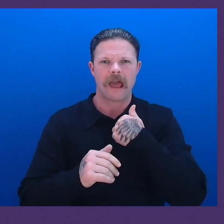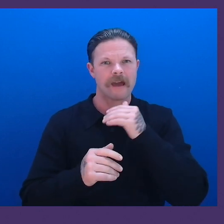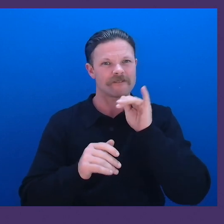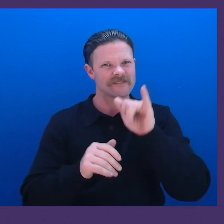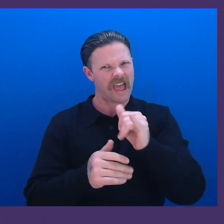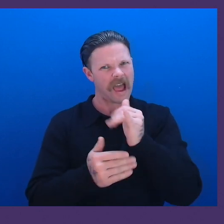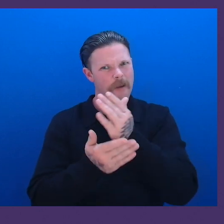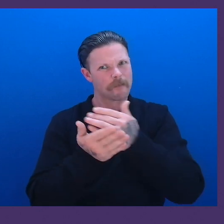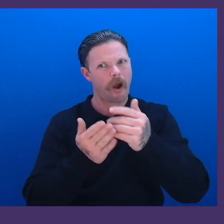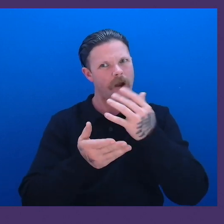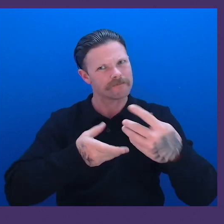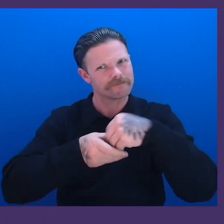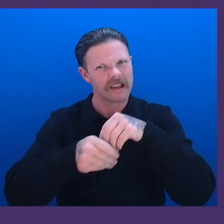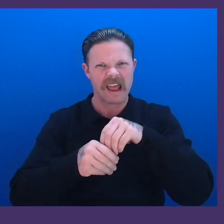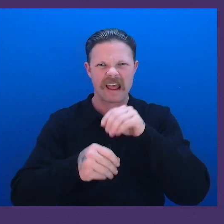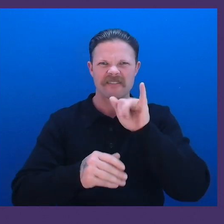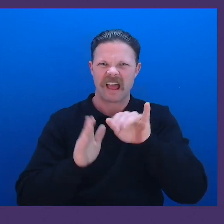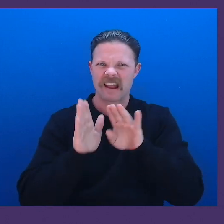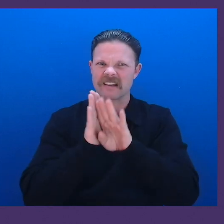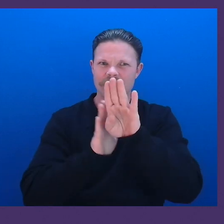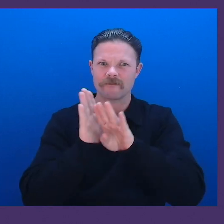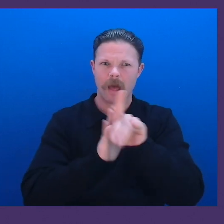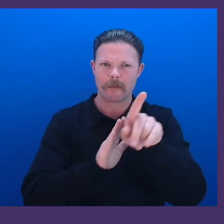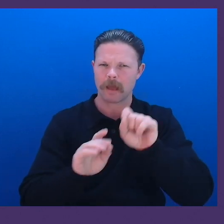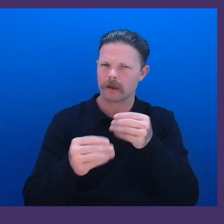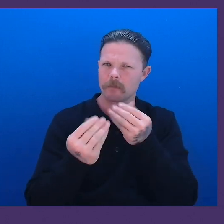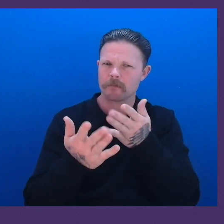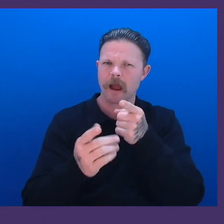guidance on how to actually design those apps to work